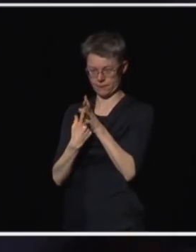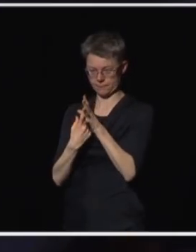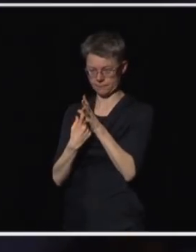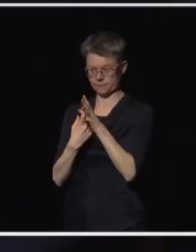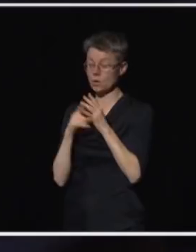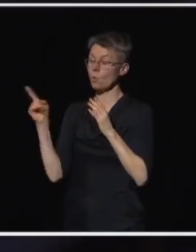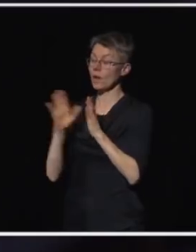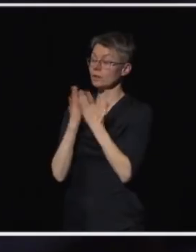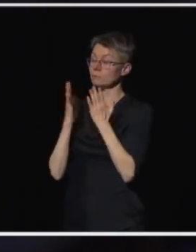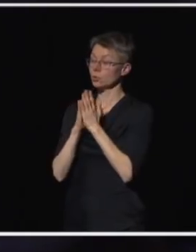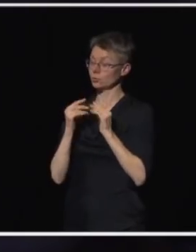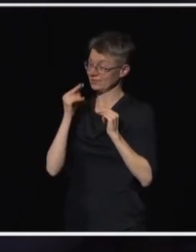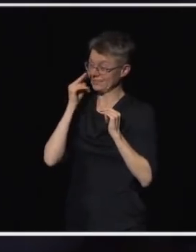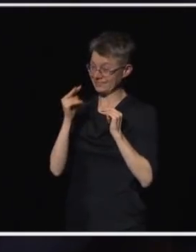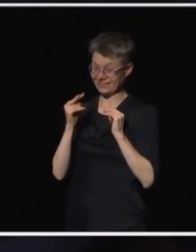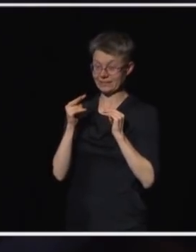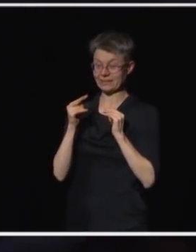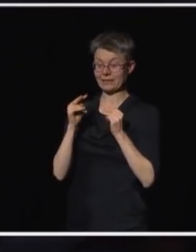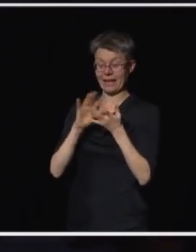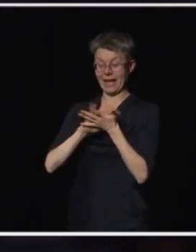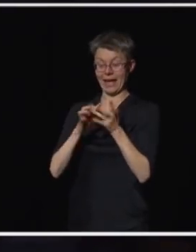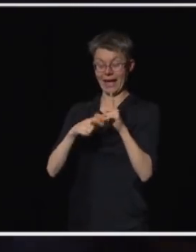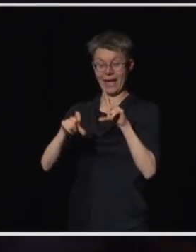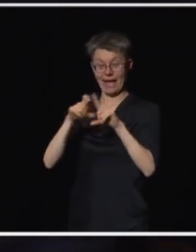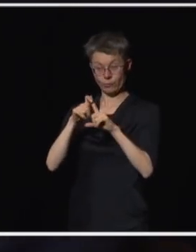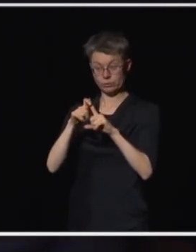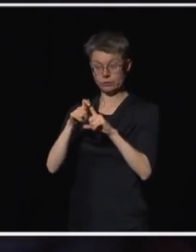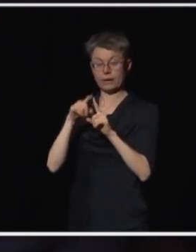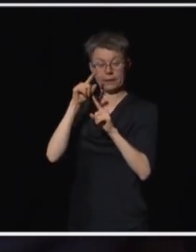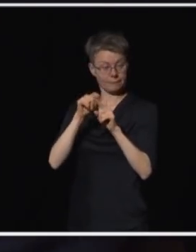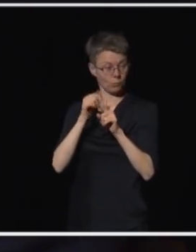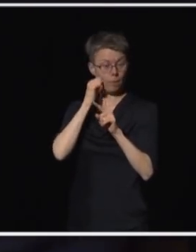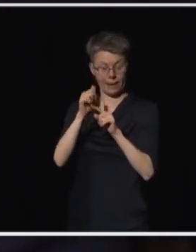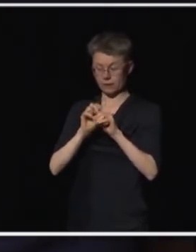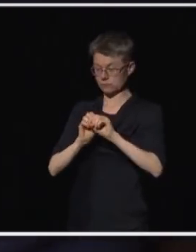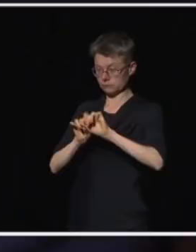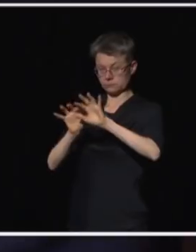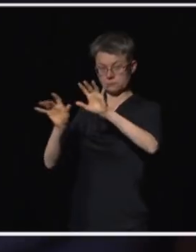Black Diaspora in your time at Howard. Mmhmm. And especially with Black Panther coming